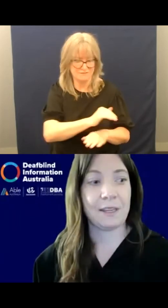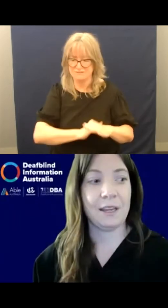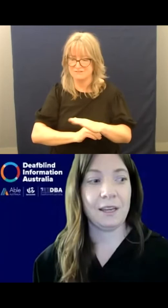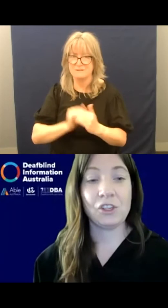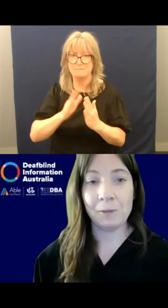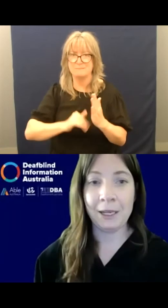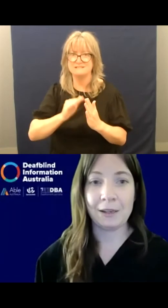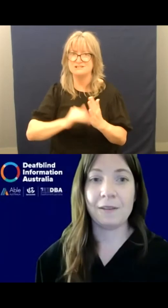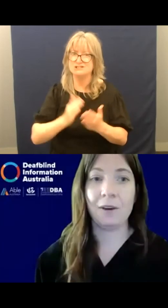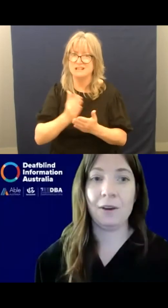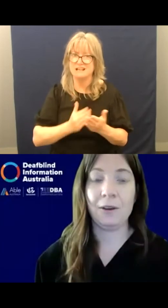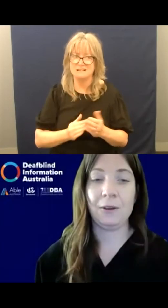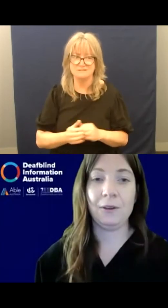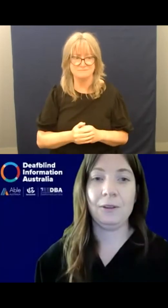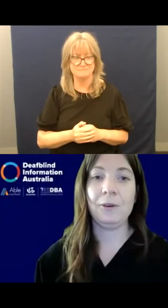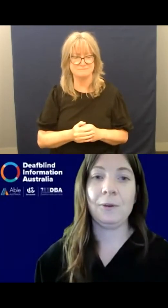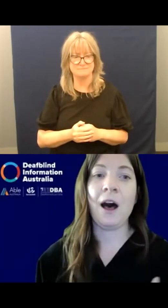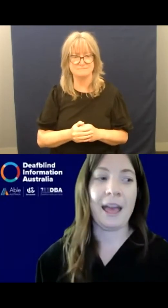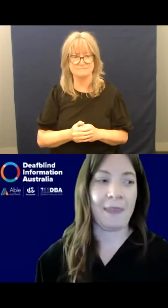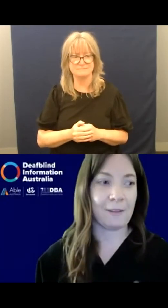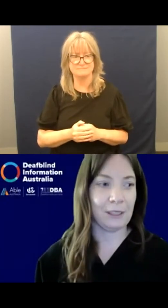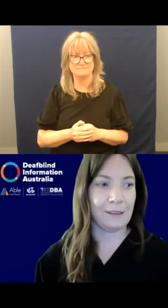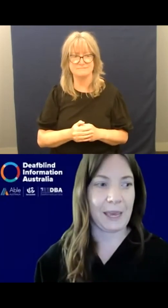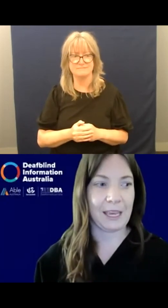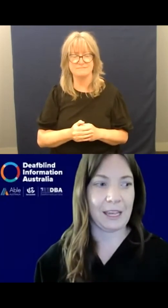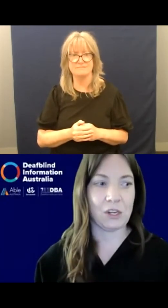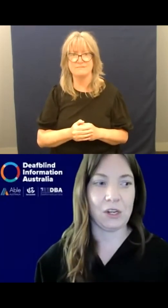Attunement. So “you and I”, and that's really speaking to